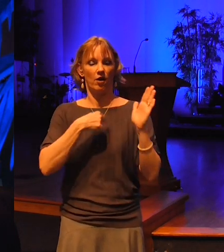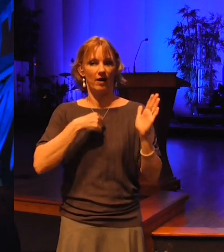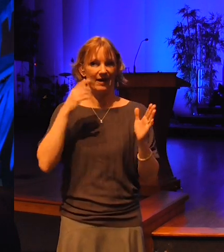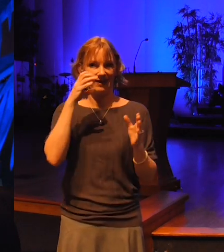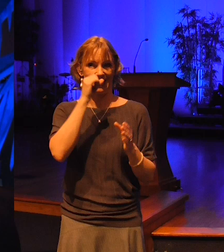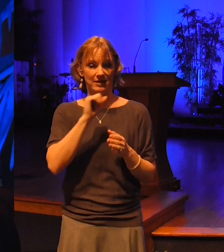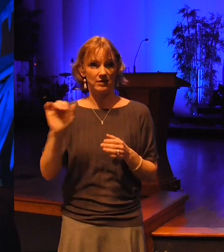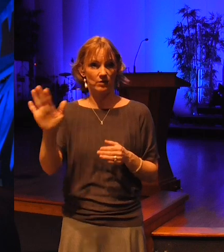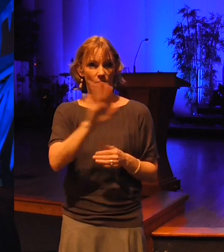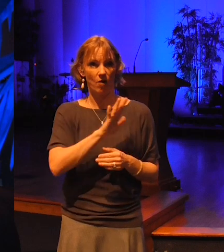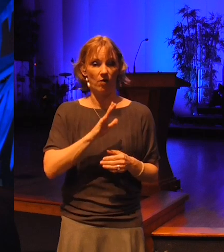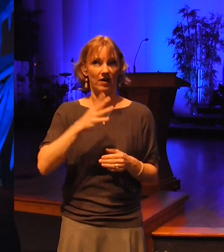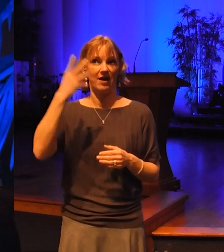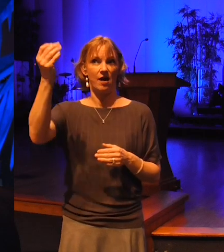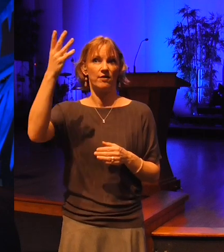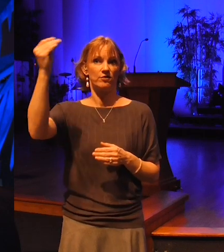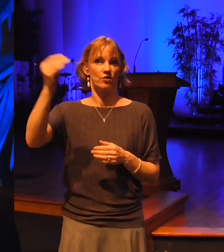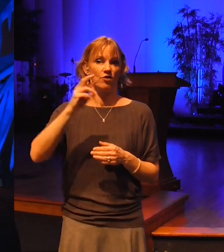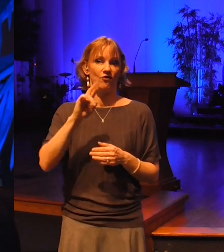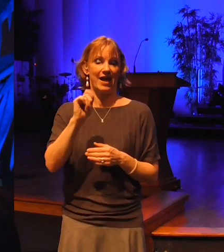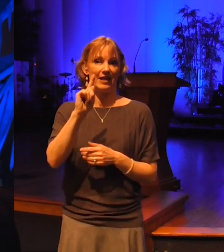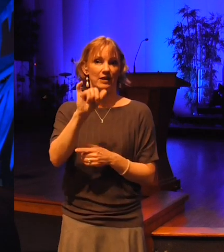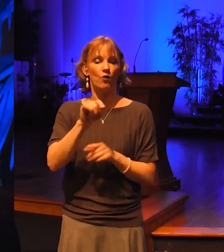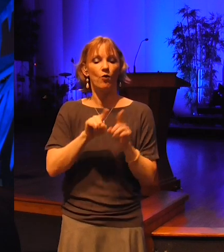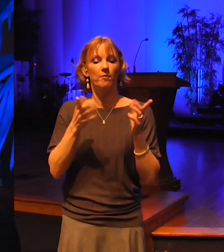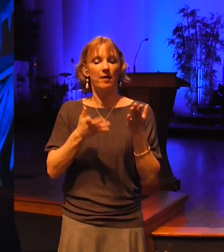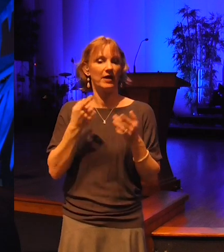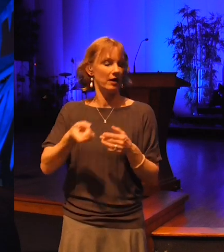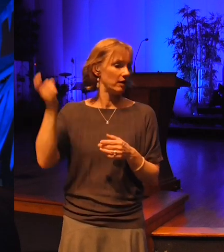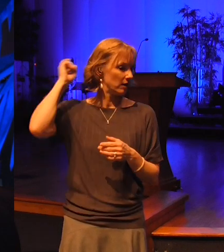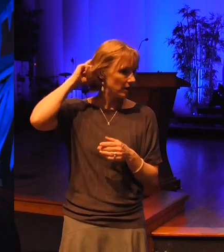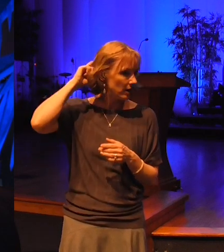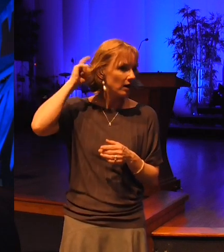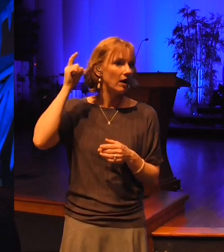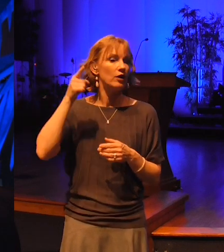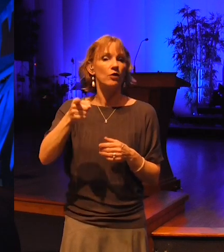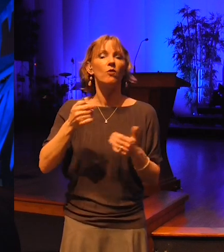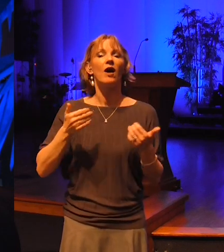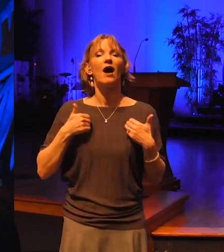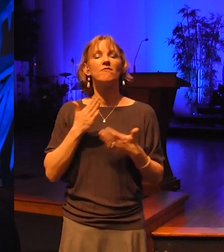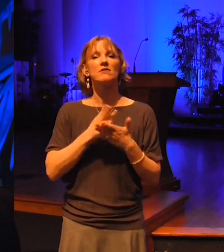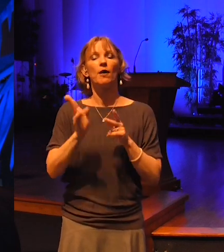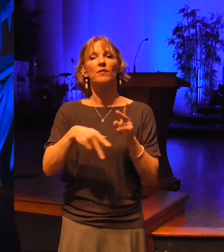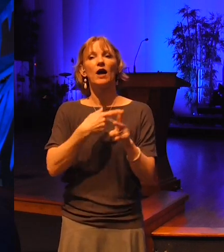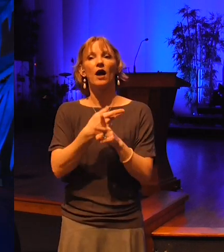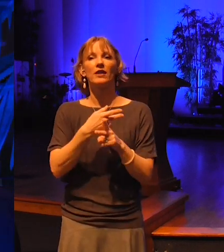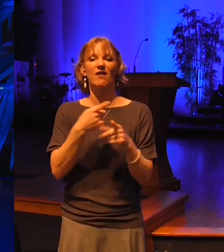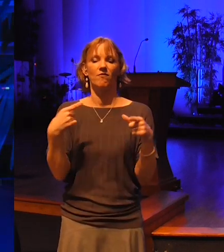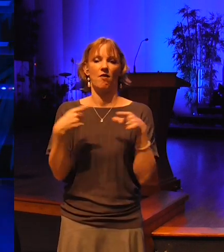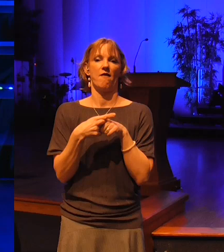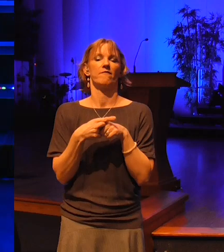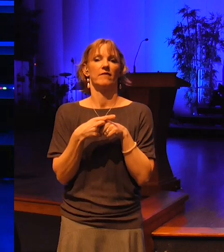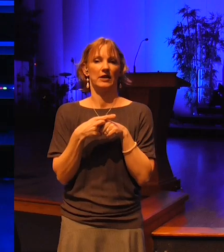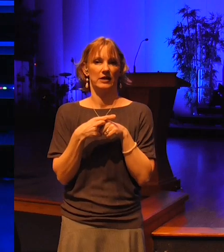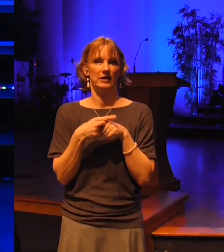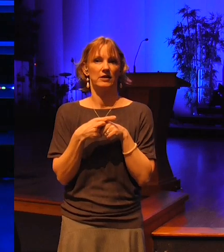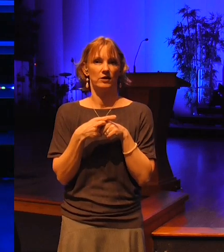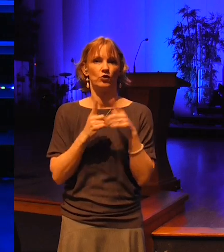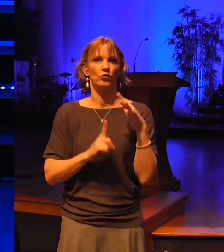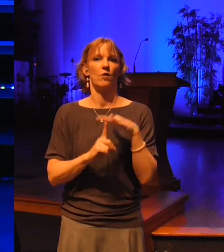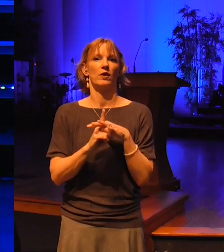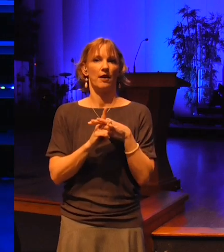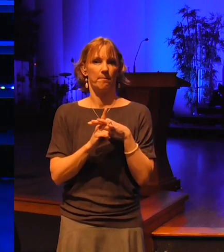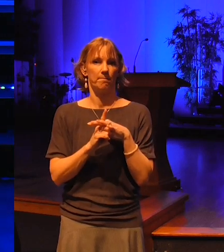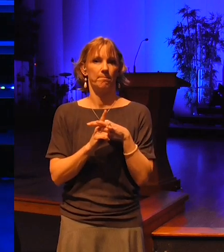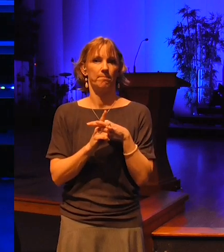reality or maybe in your psyche there's some sort of conflict presenting itself may have to do with